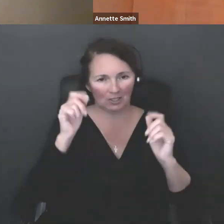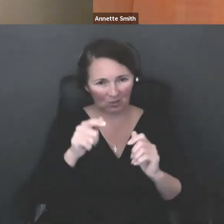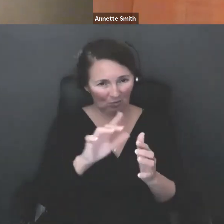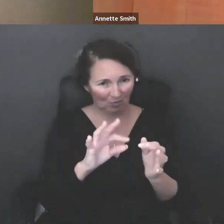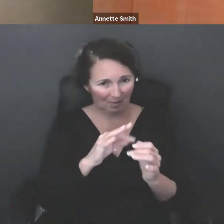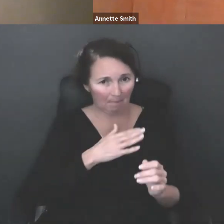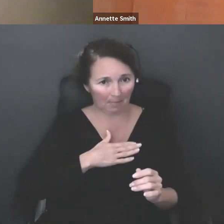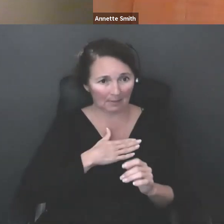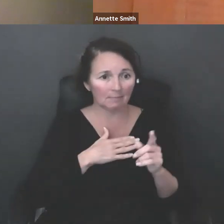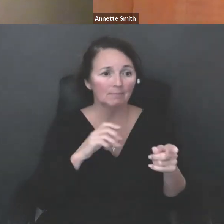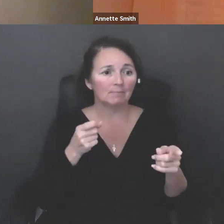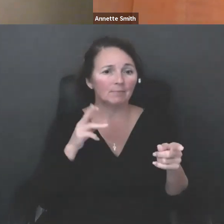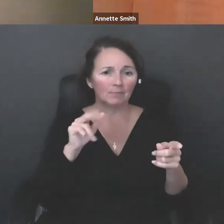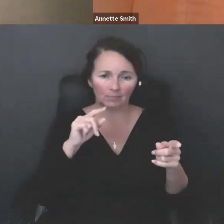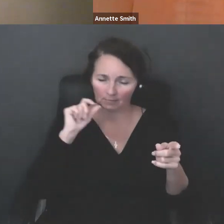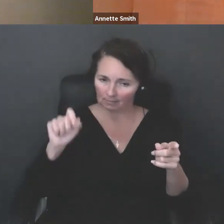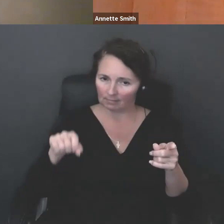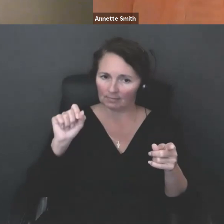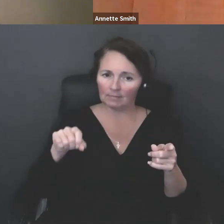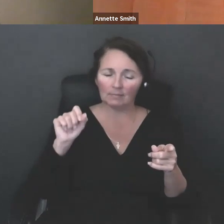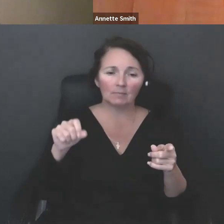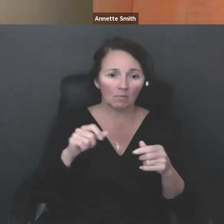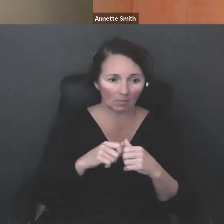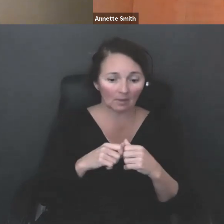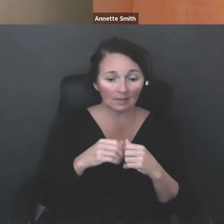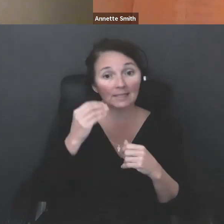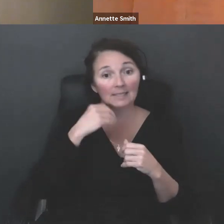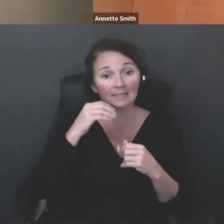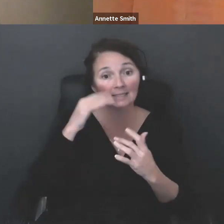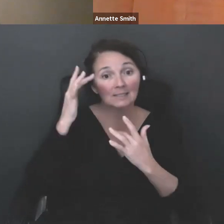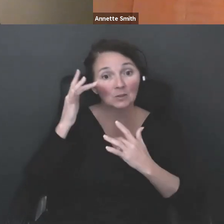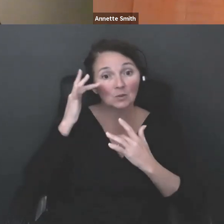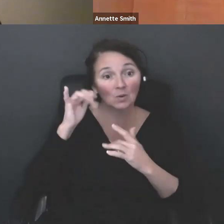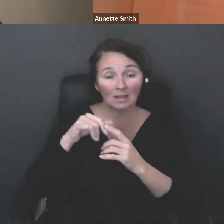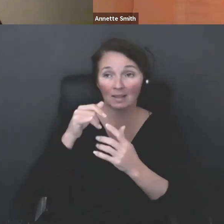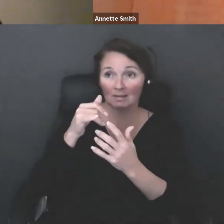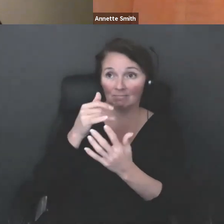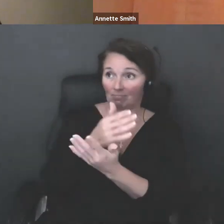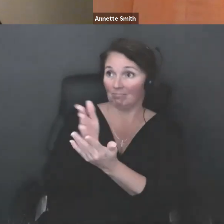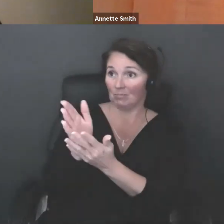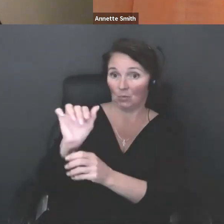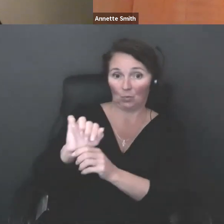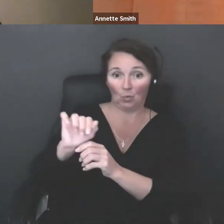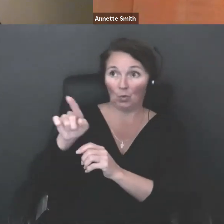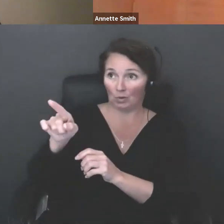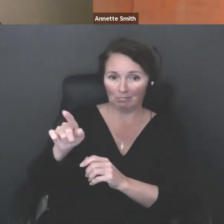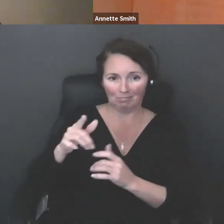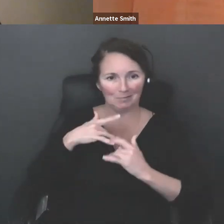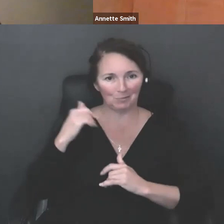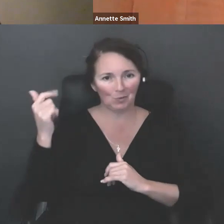supremacy within weight stigma and an Yeah. eating disorder education? Definitely. I think the eating